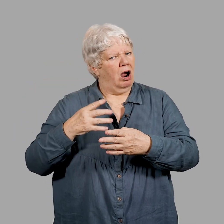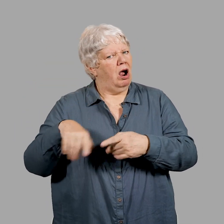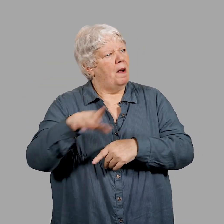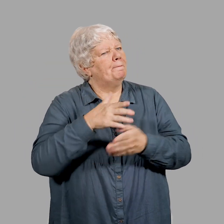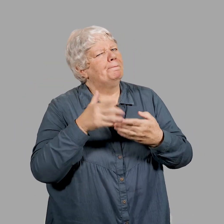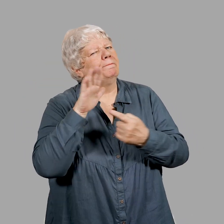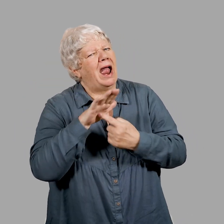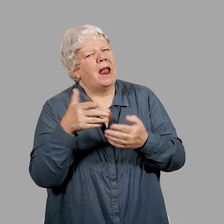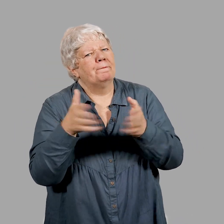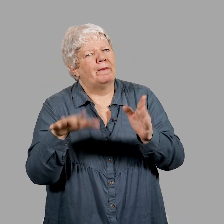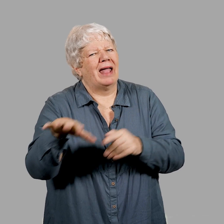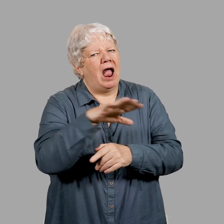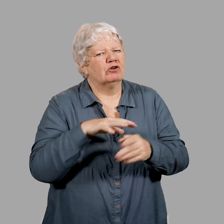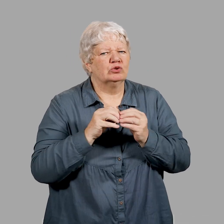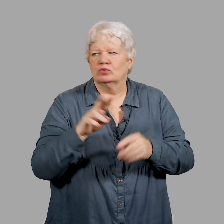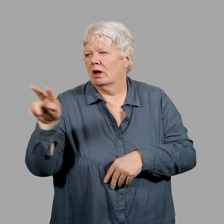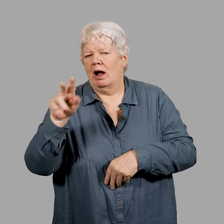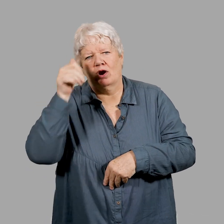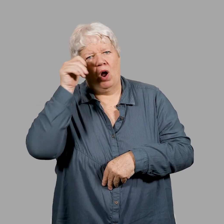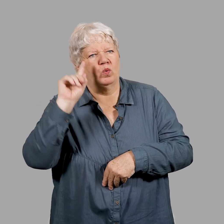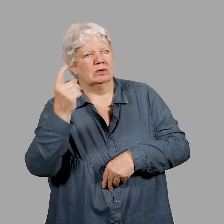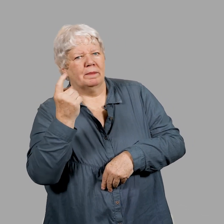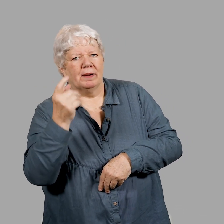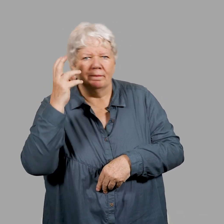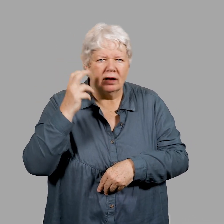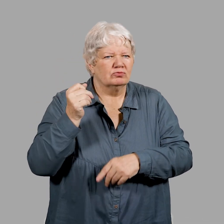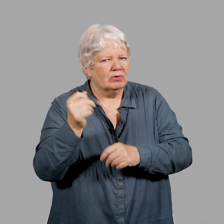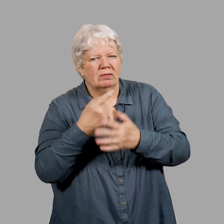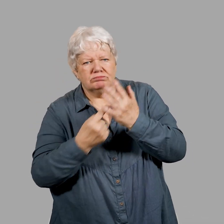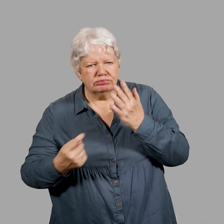in main public areas for students.